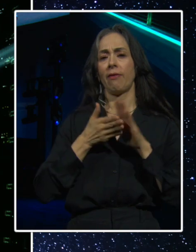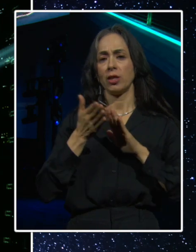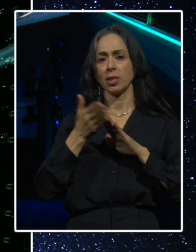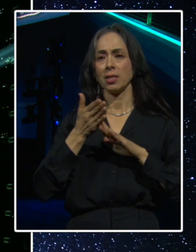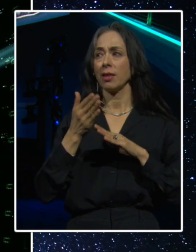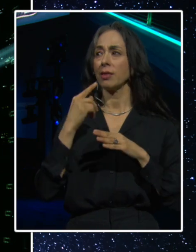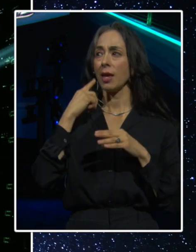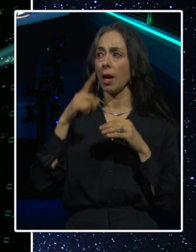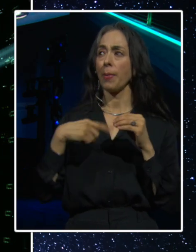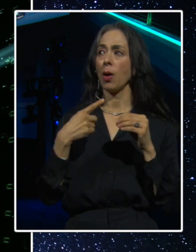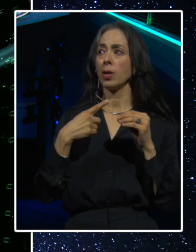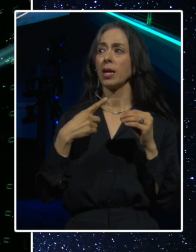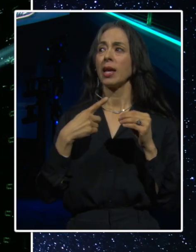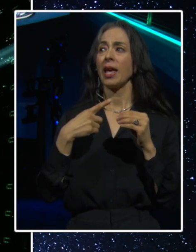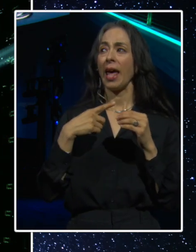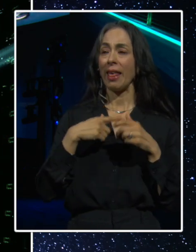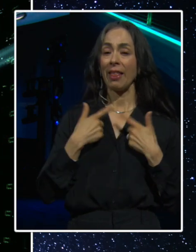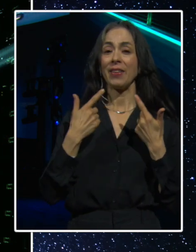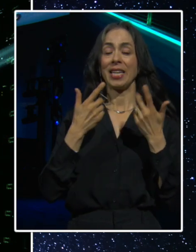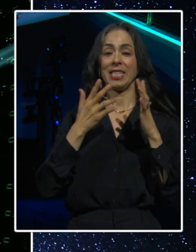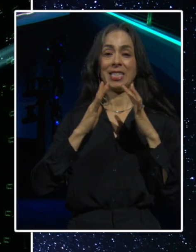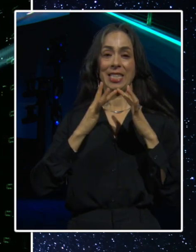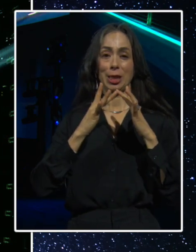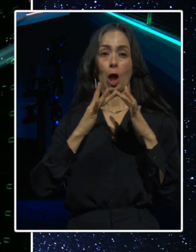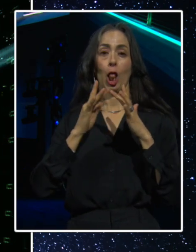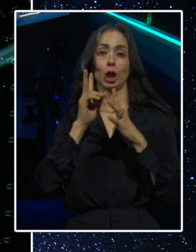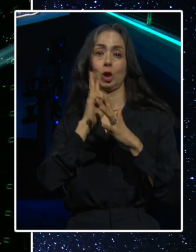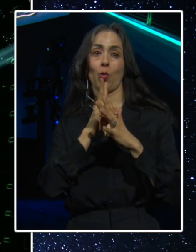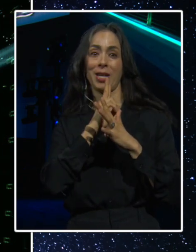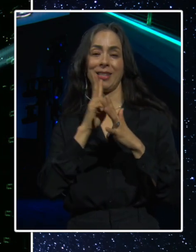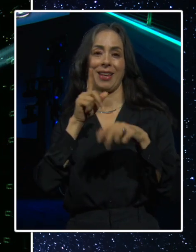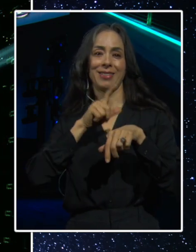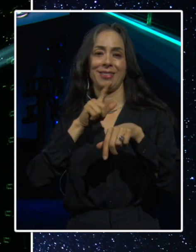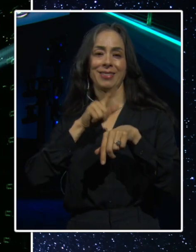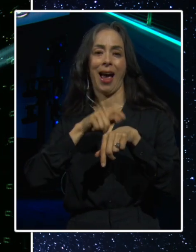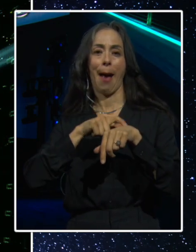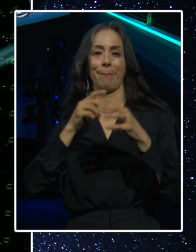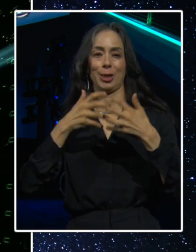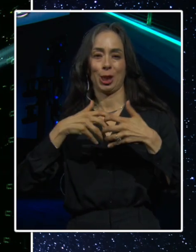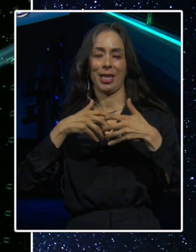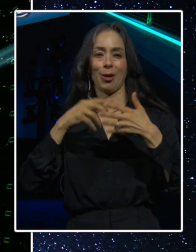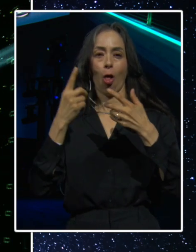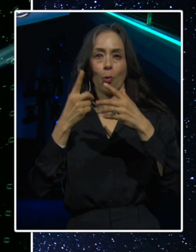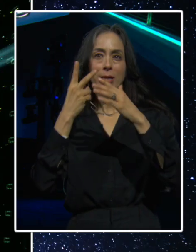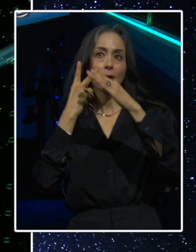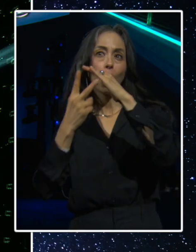Think about a living digital twin as a time machine always looking ahead.